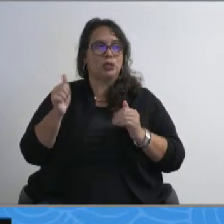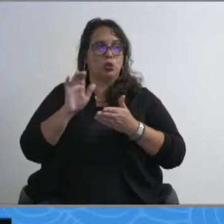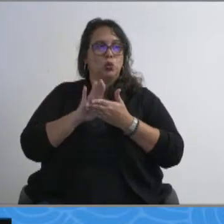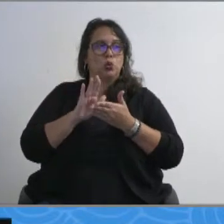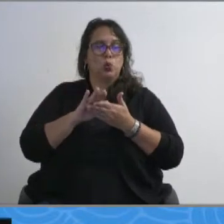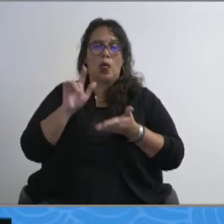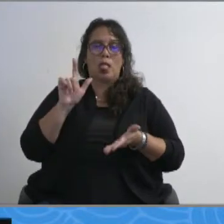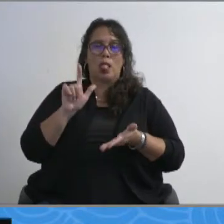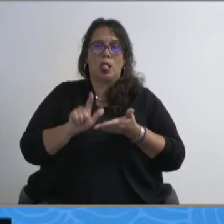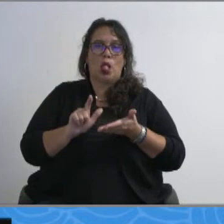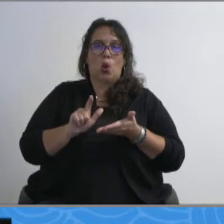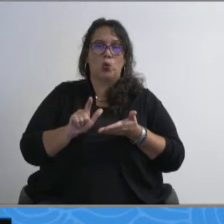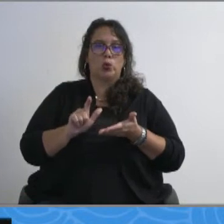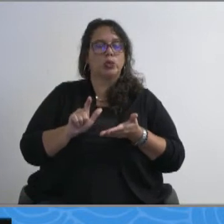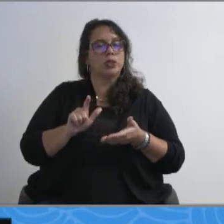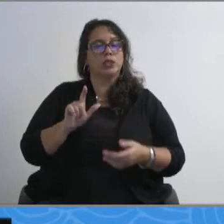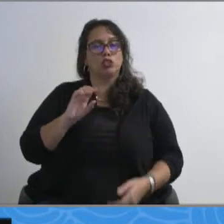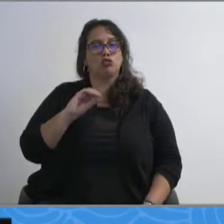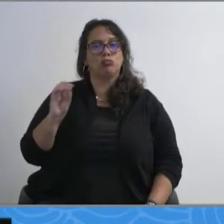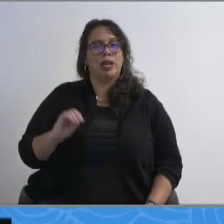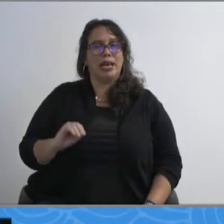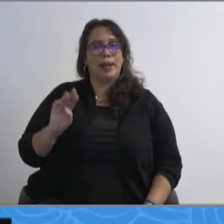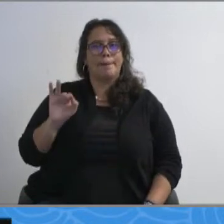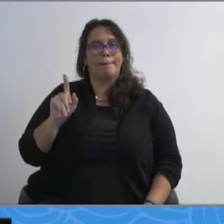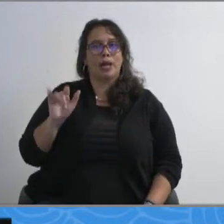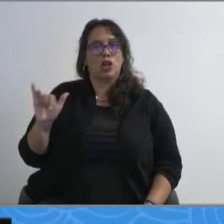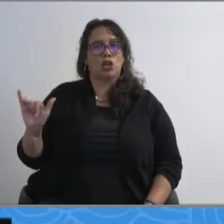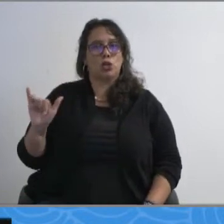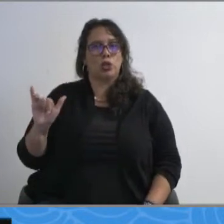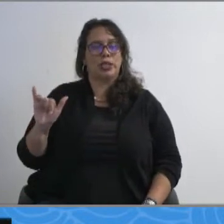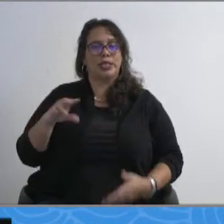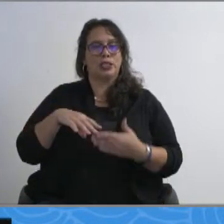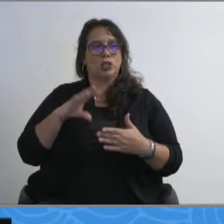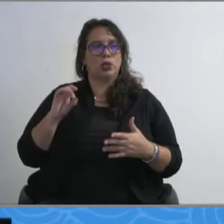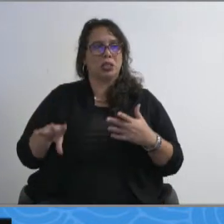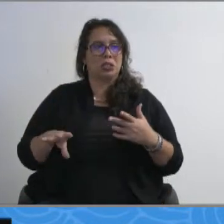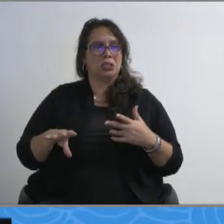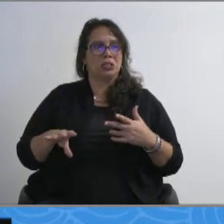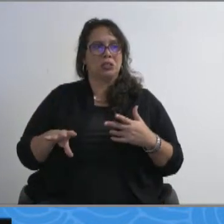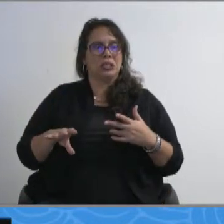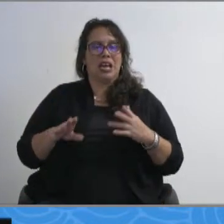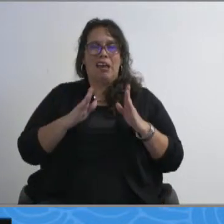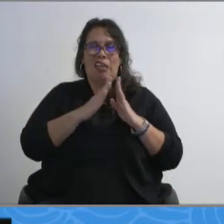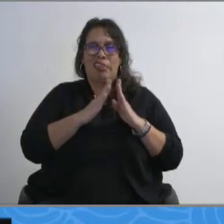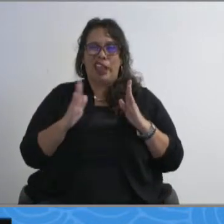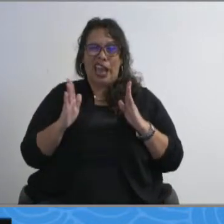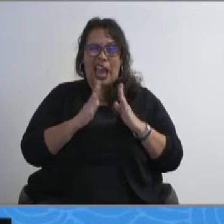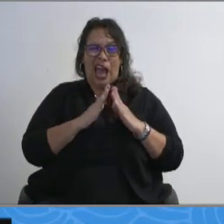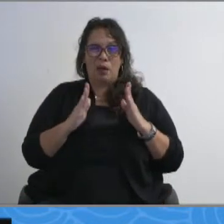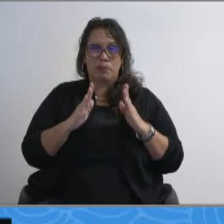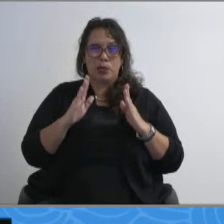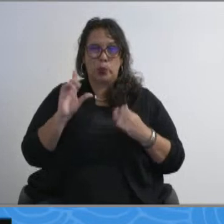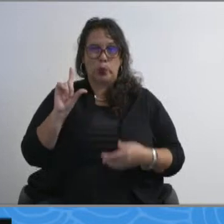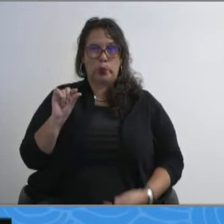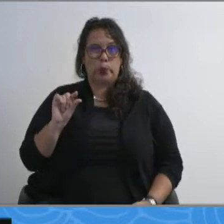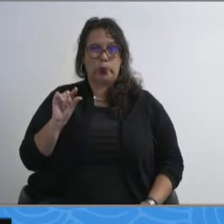We have very small gaps in the types of teachers that are teaching minority students with this criteria.